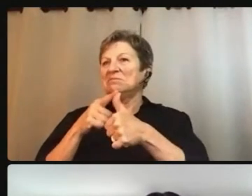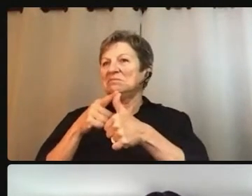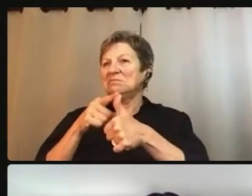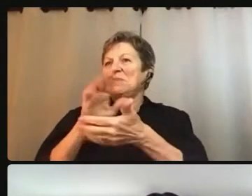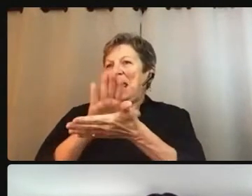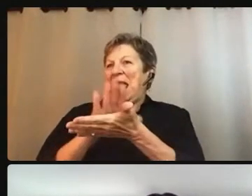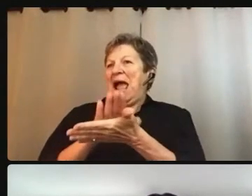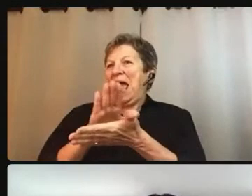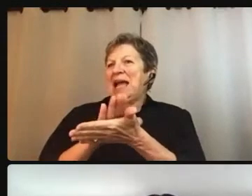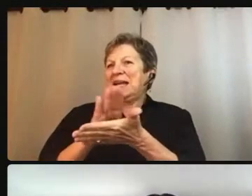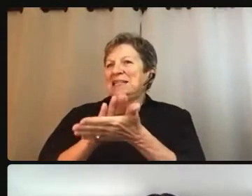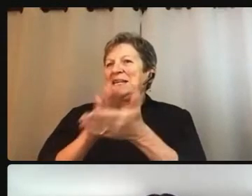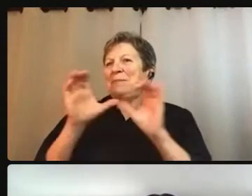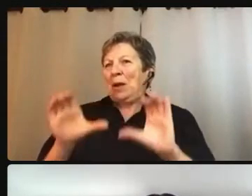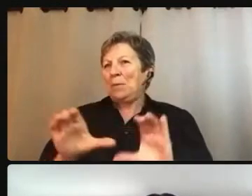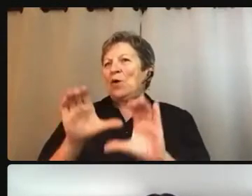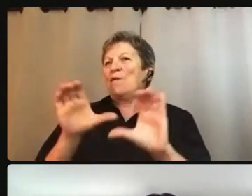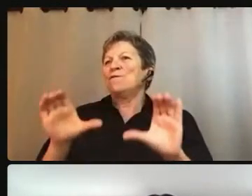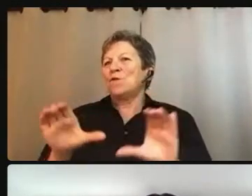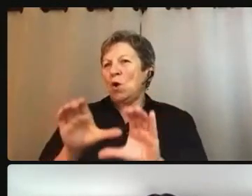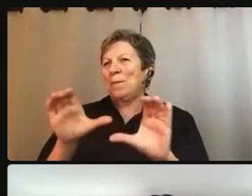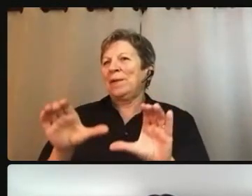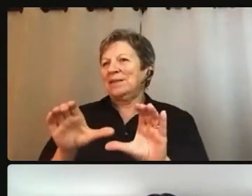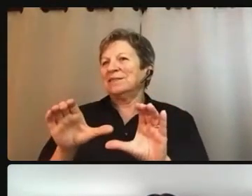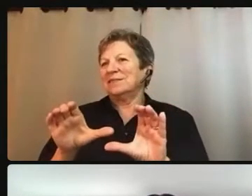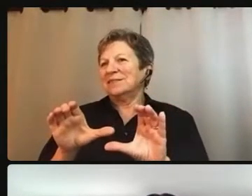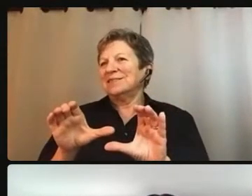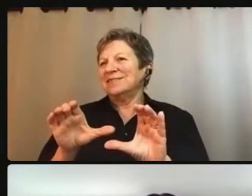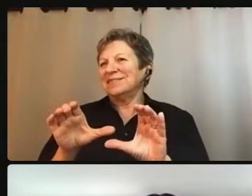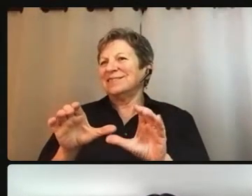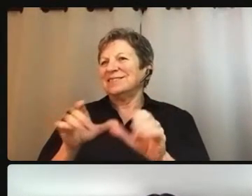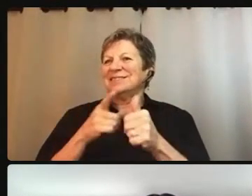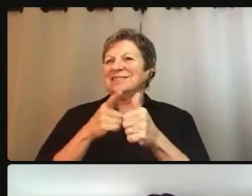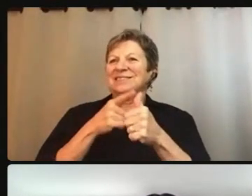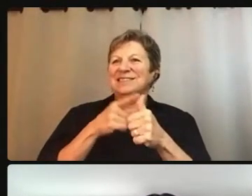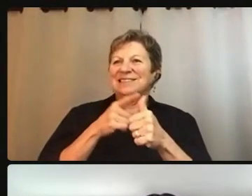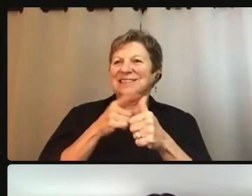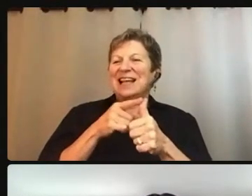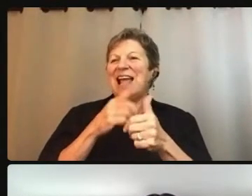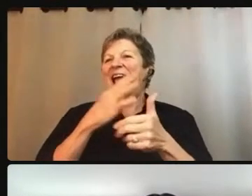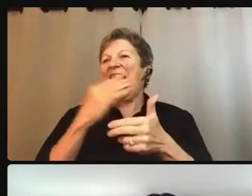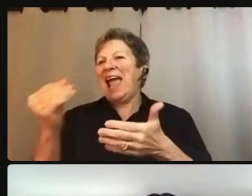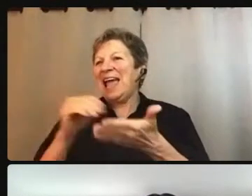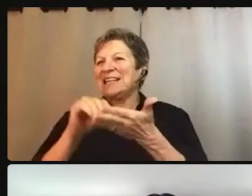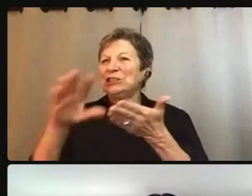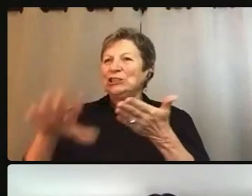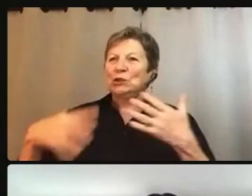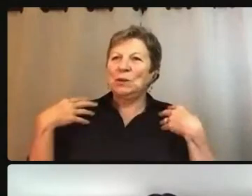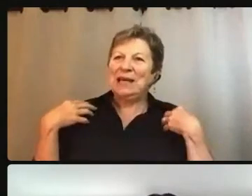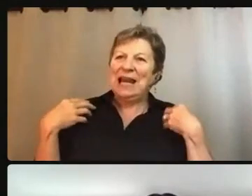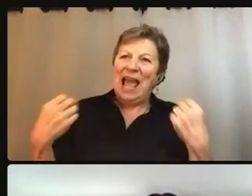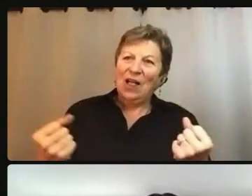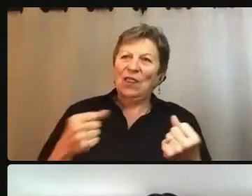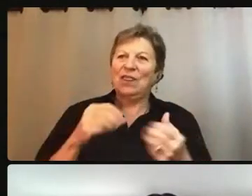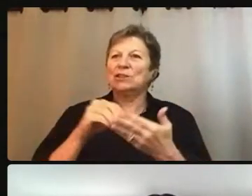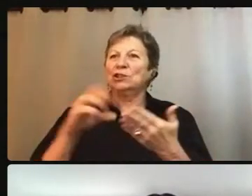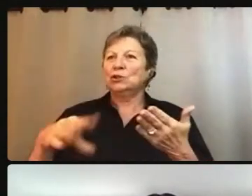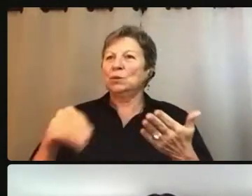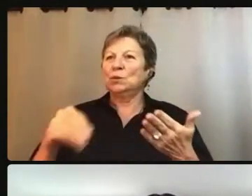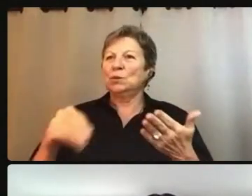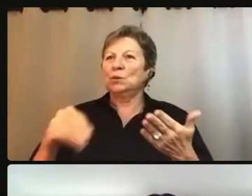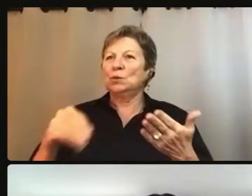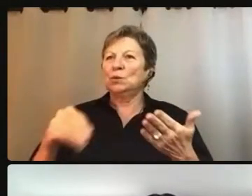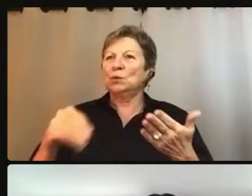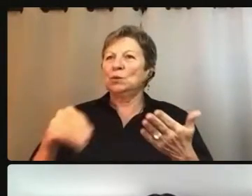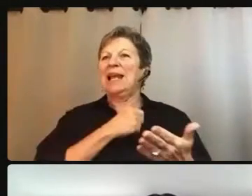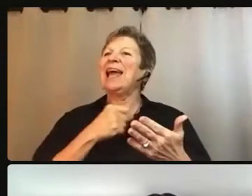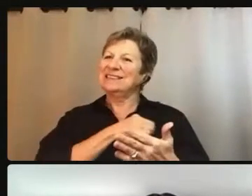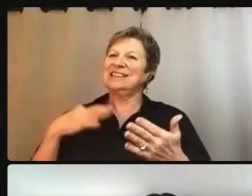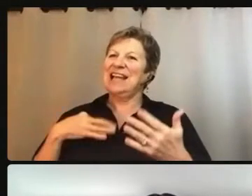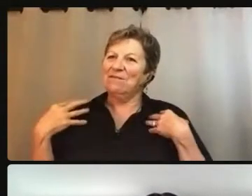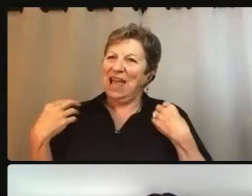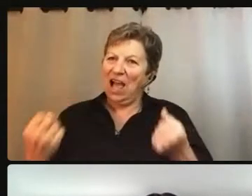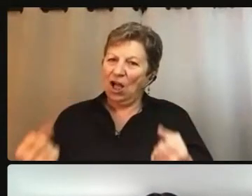THAT IT'S THE ACADEMIC